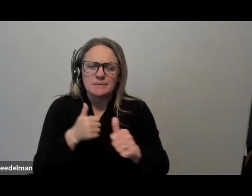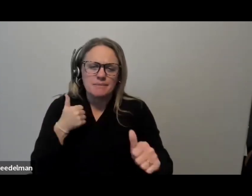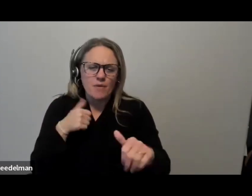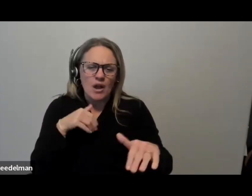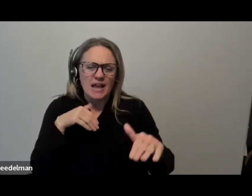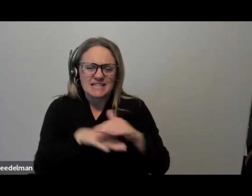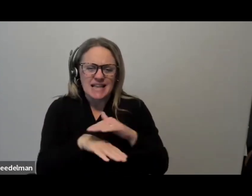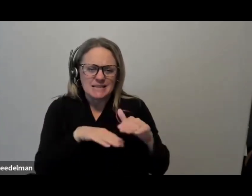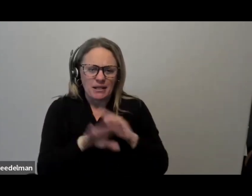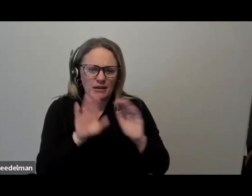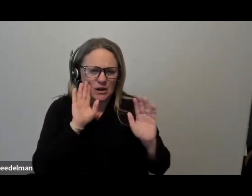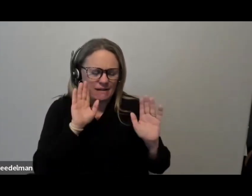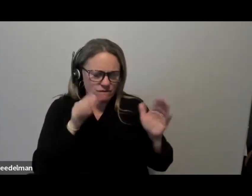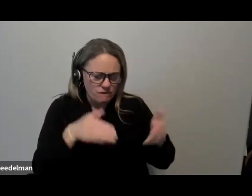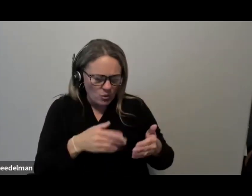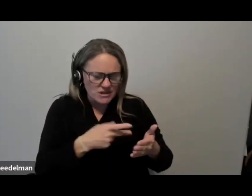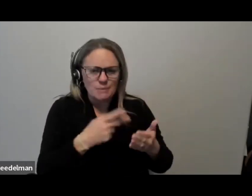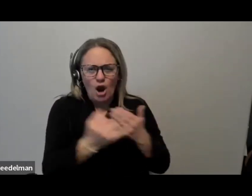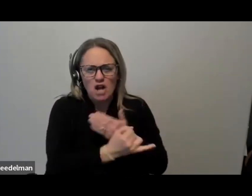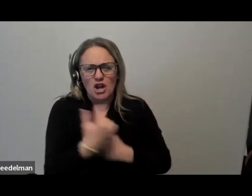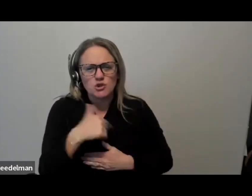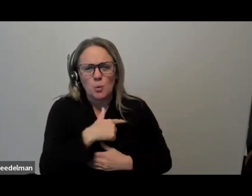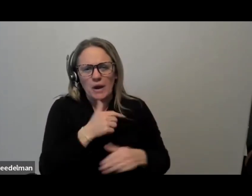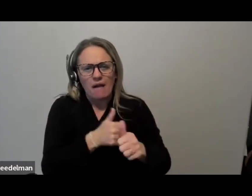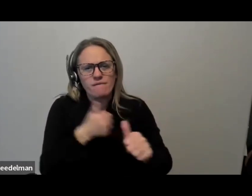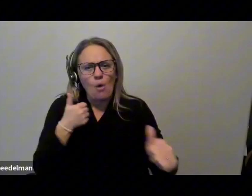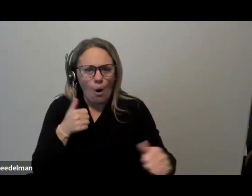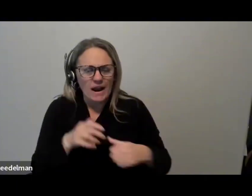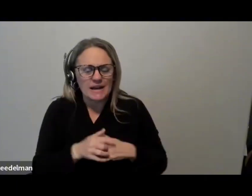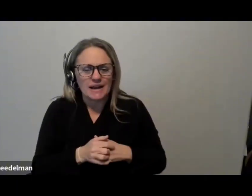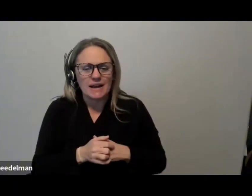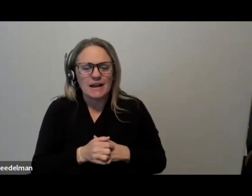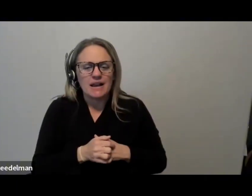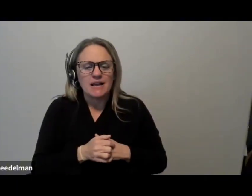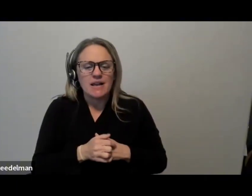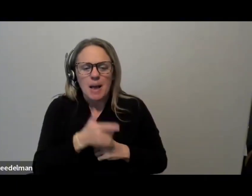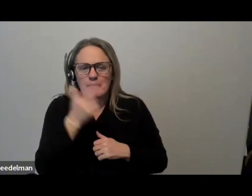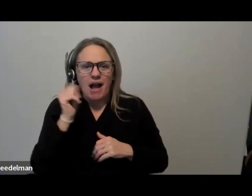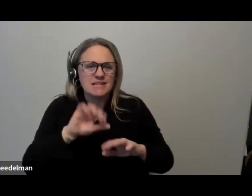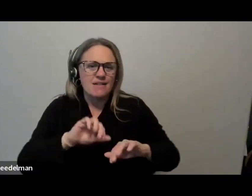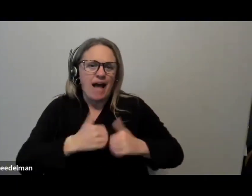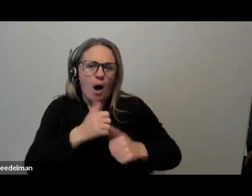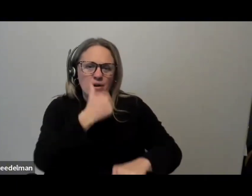for the most part just because of the way we're set up on the team. So my strategy instead has been